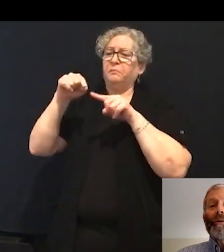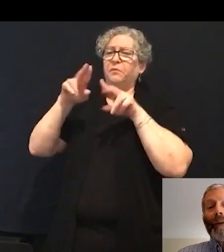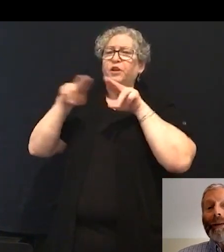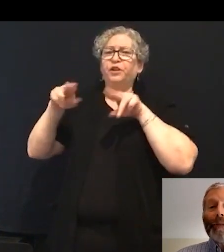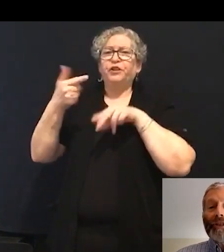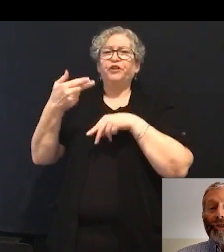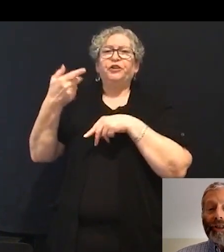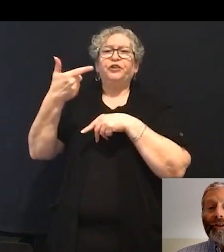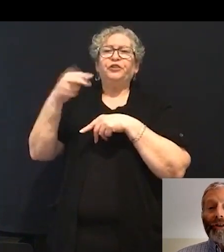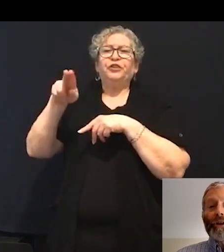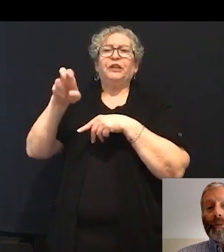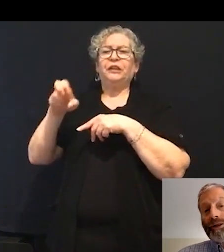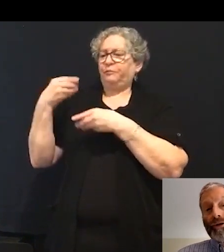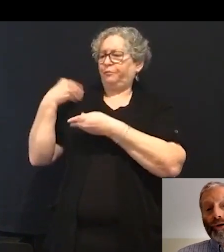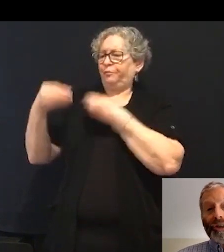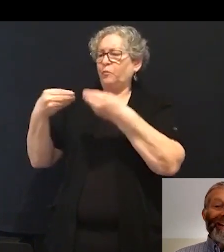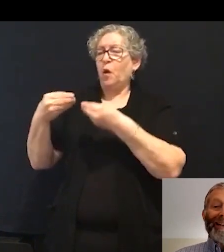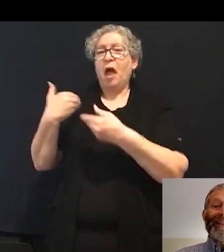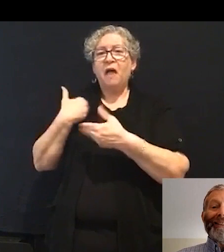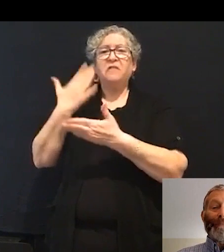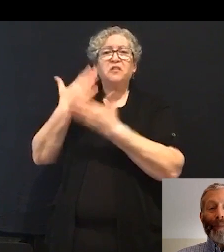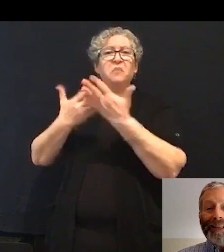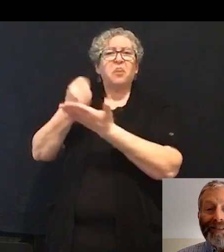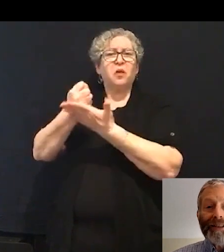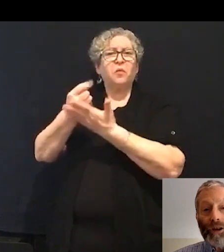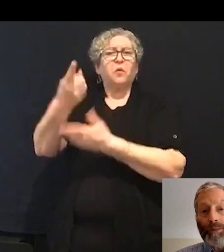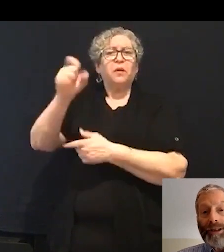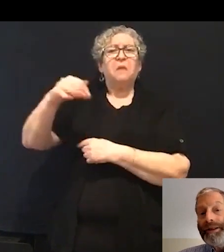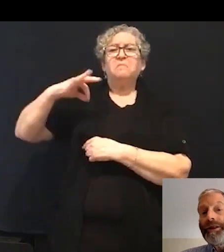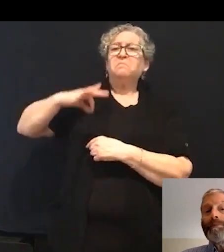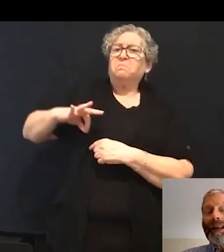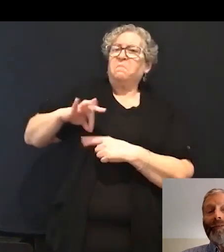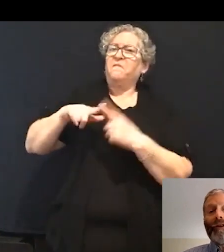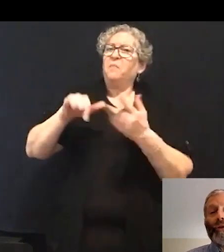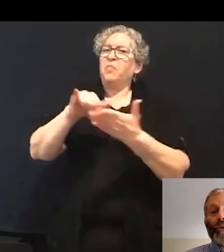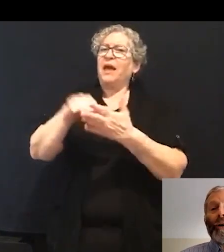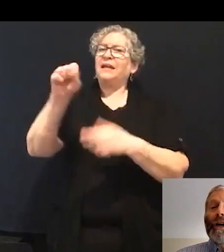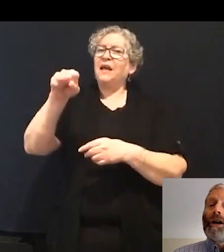there may be gene therapies or genetically-based therapies that could benefit you.